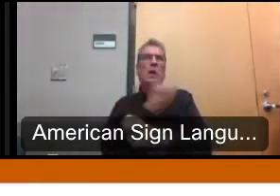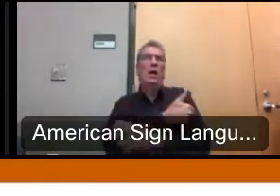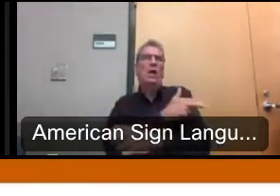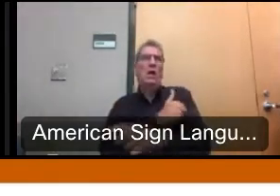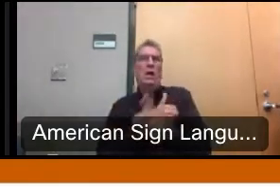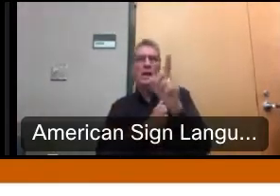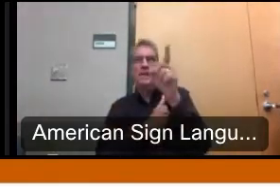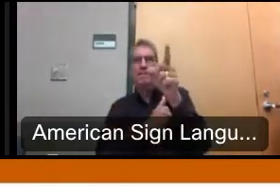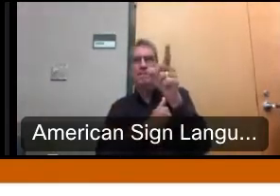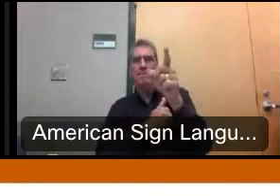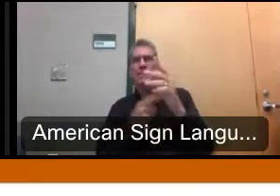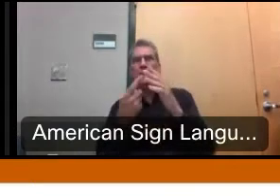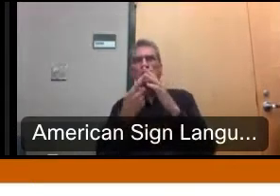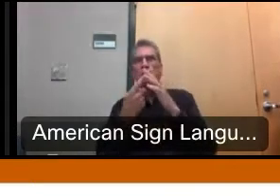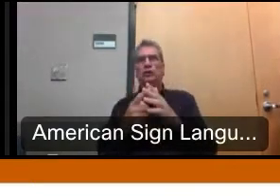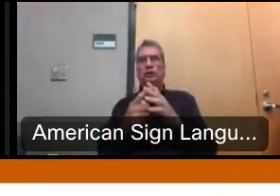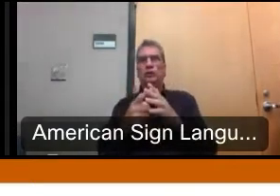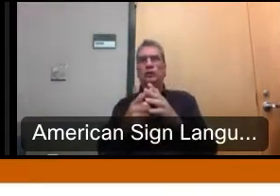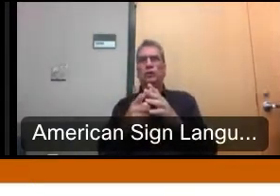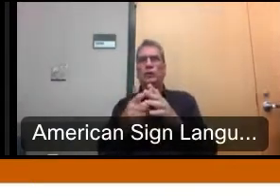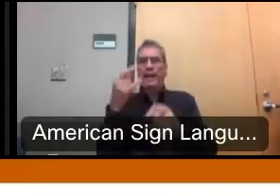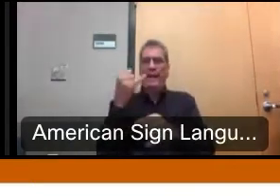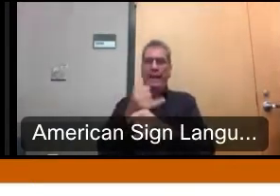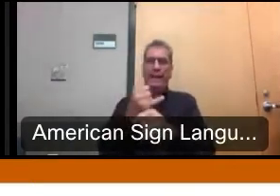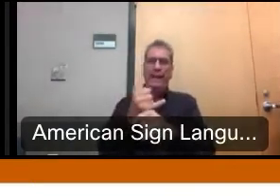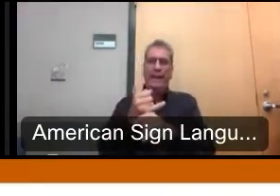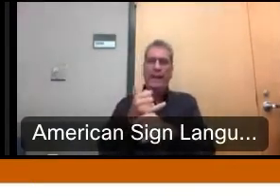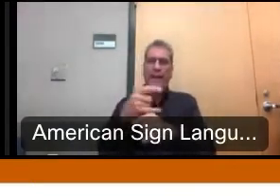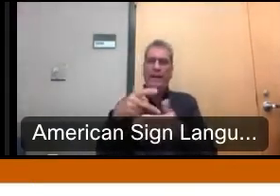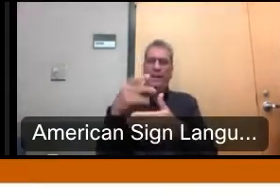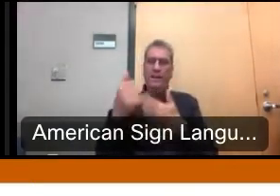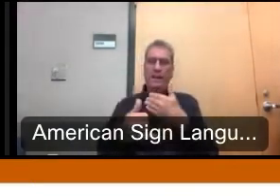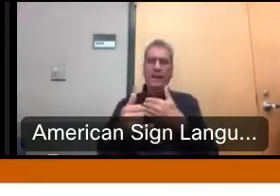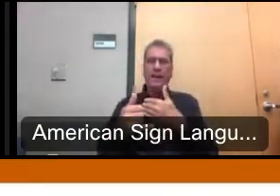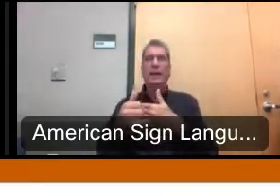It started as a on a campus based project. We were doing hand hygiene on campus, and